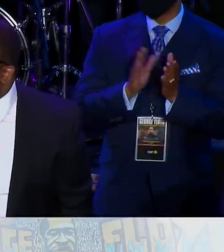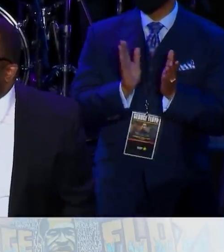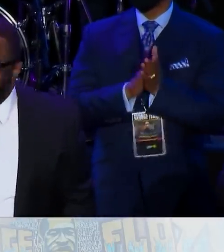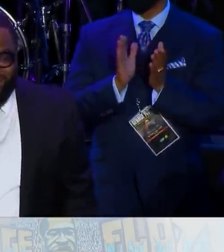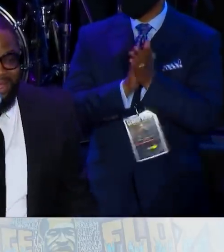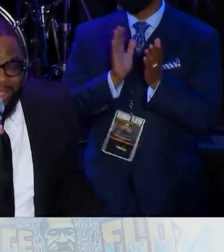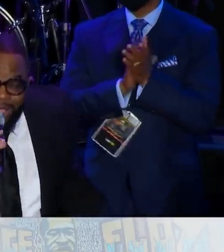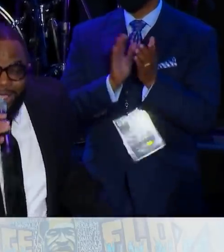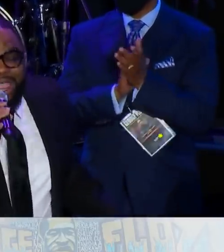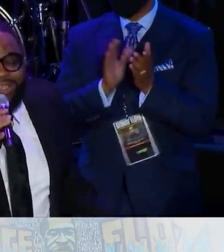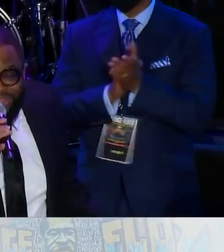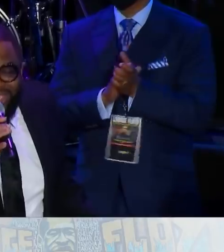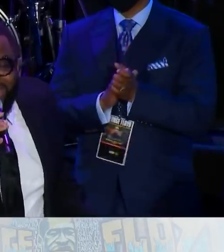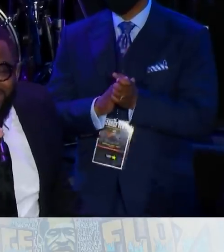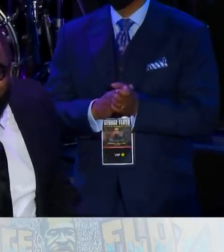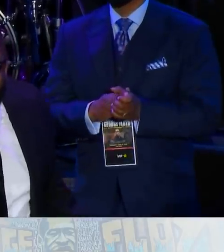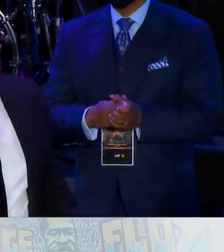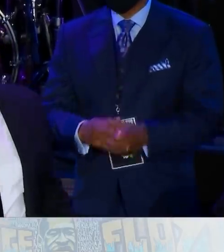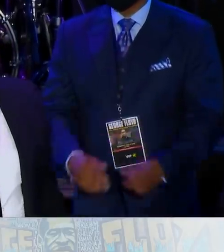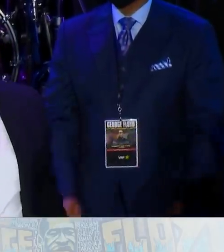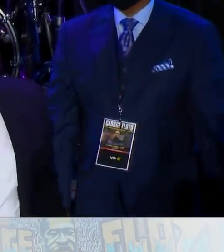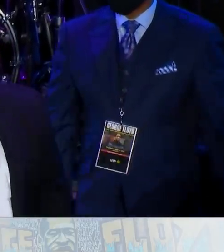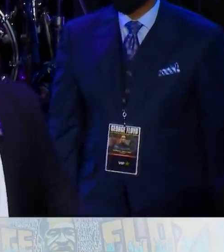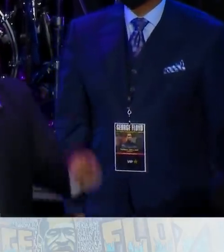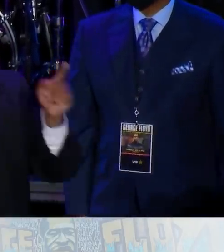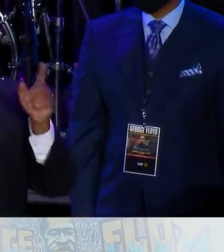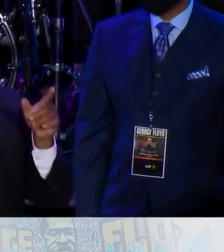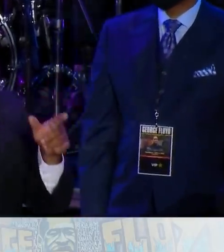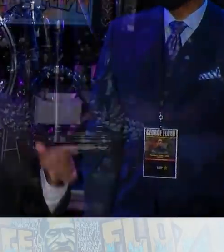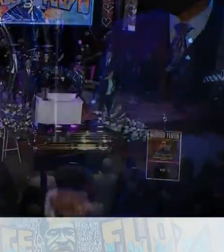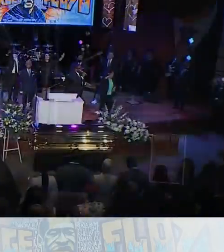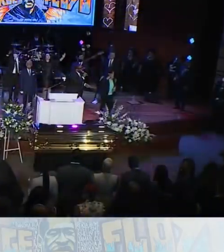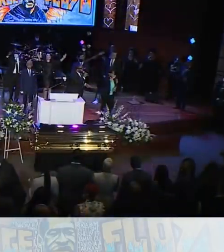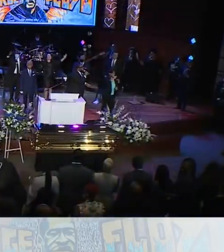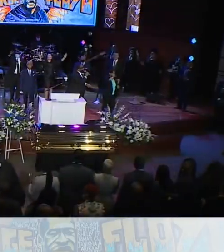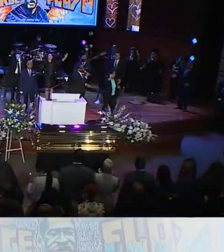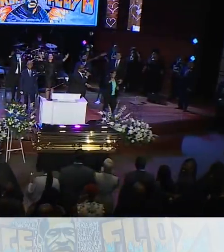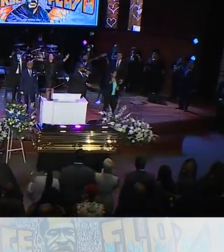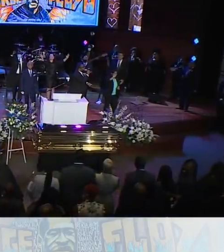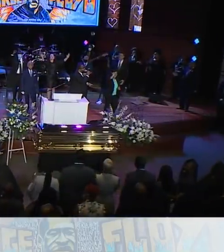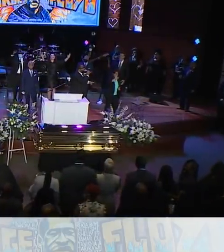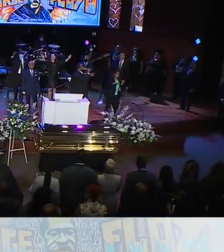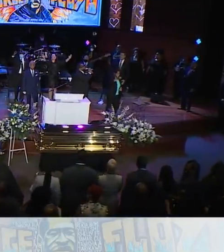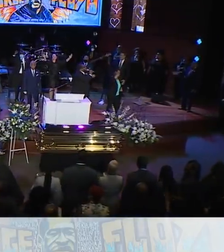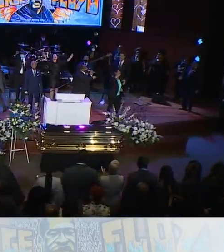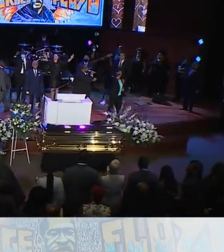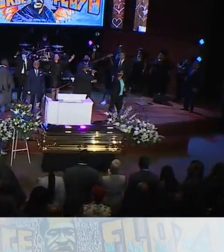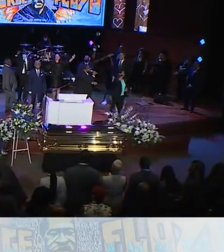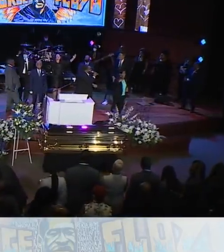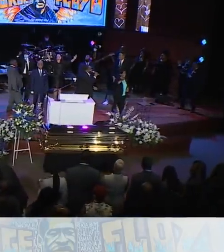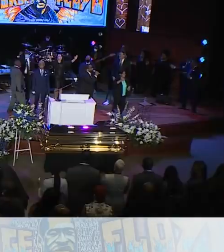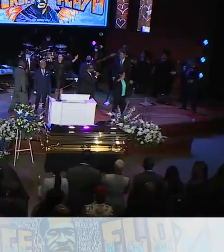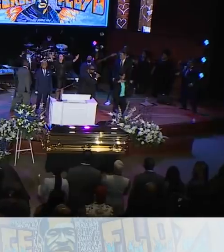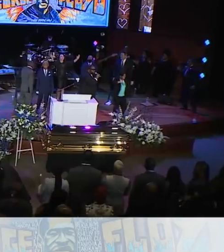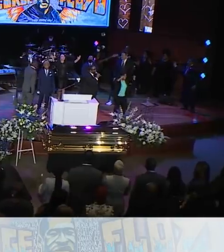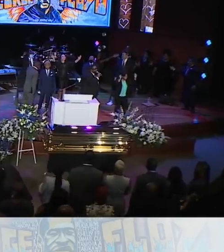GOD MY HEALER. YES, HE IS. GOD MY DELIVERER.